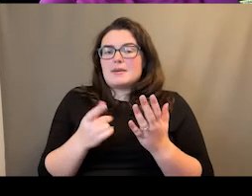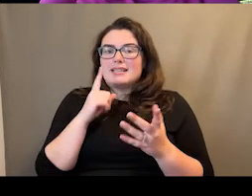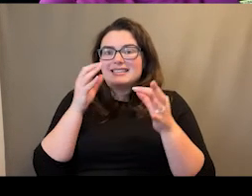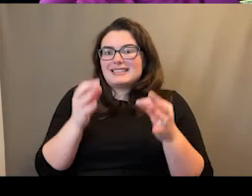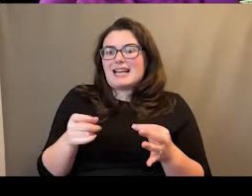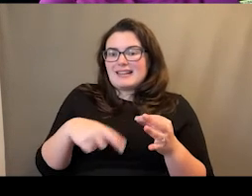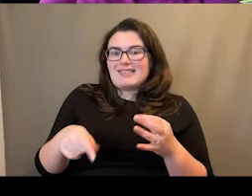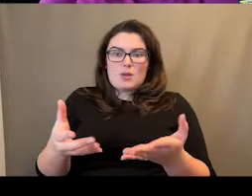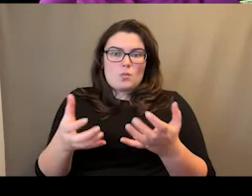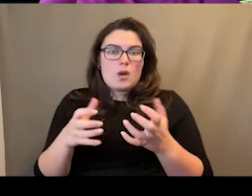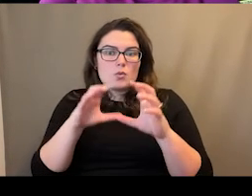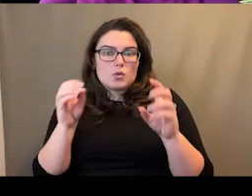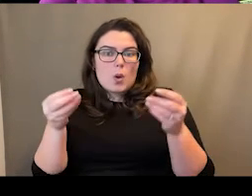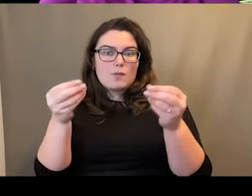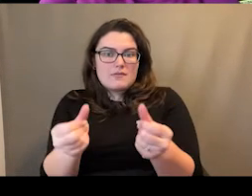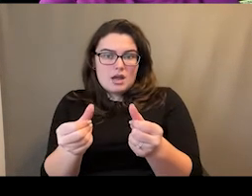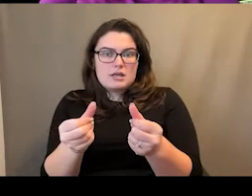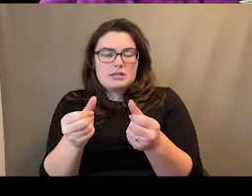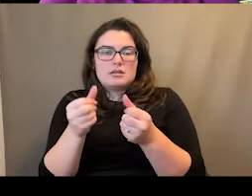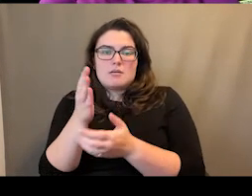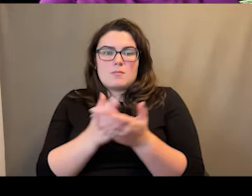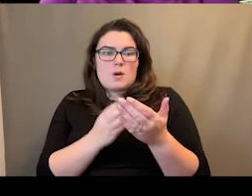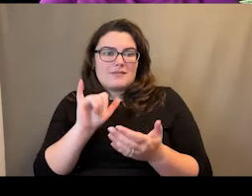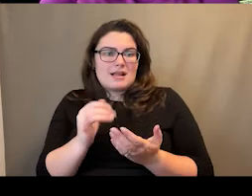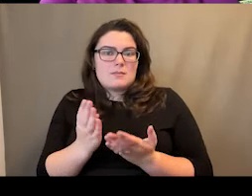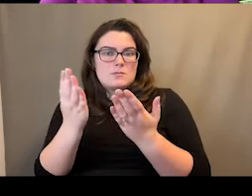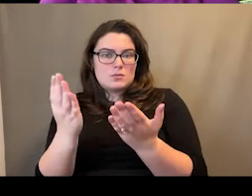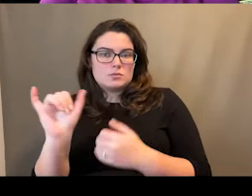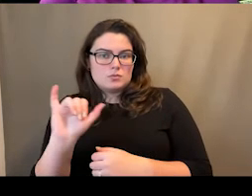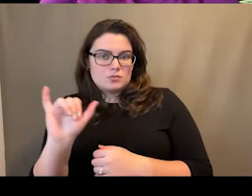co-fund a part of that proposal as well.